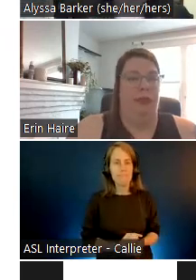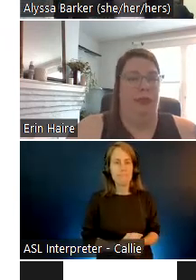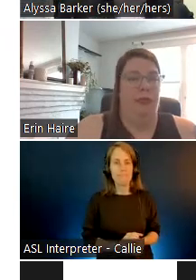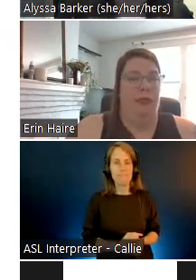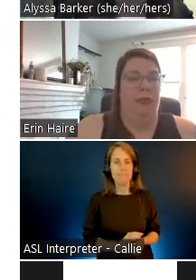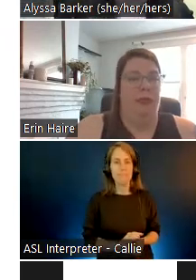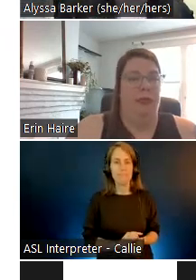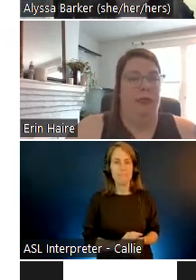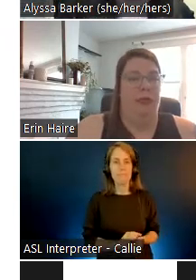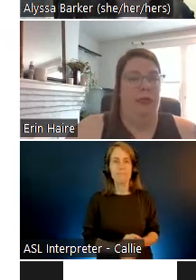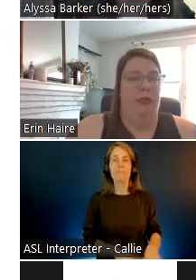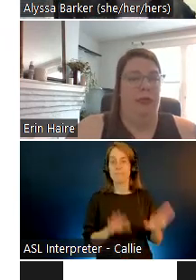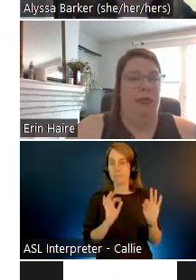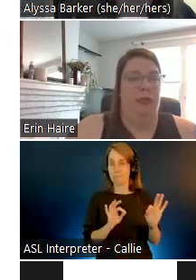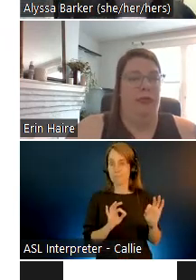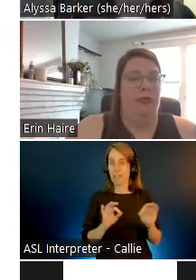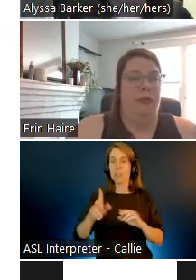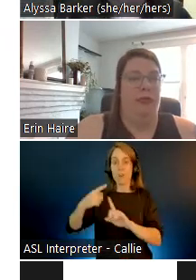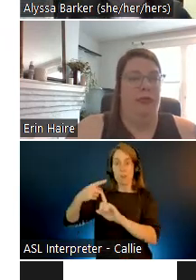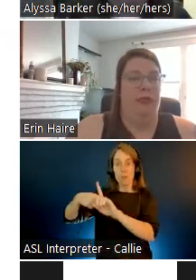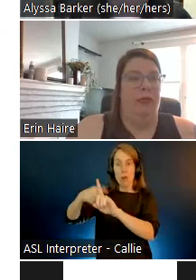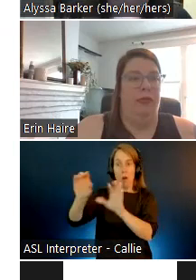install a ramp from the rental office door